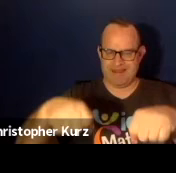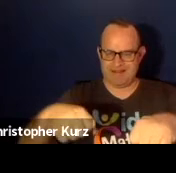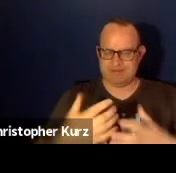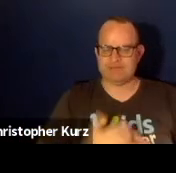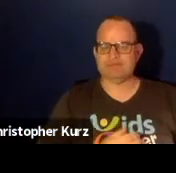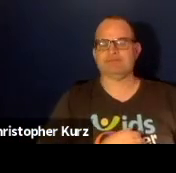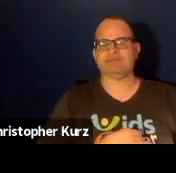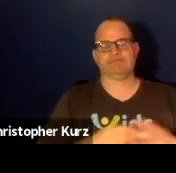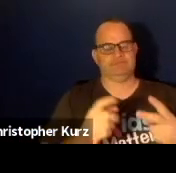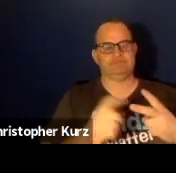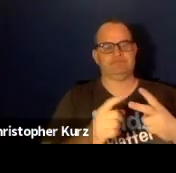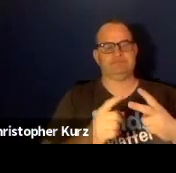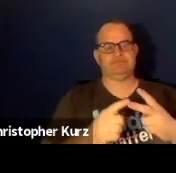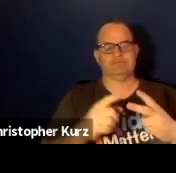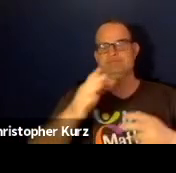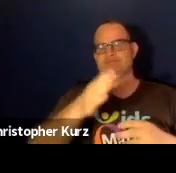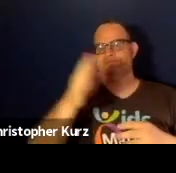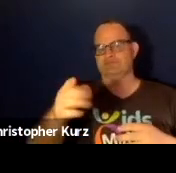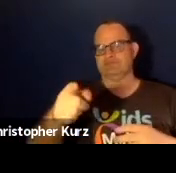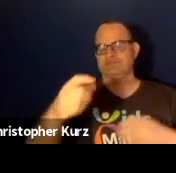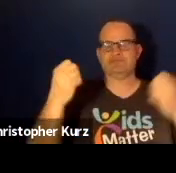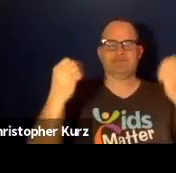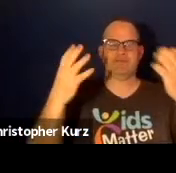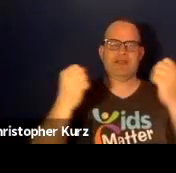So here you can go into a language that exists